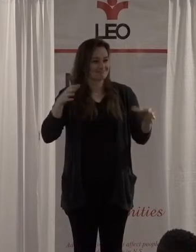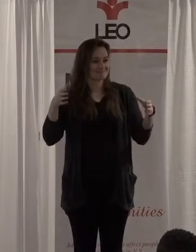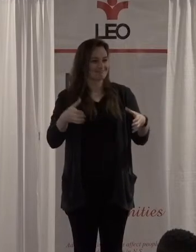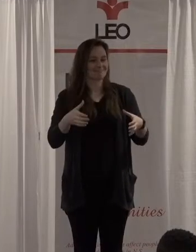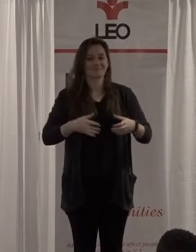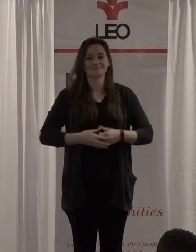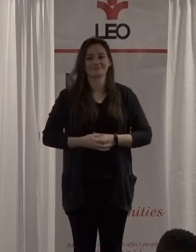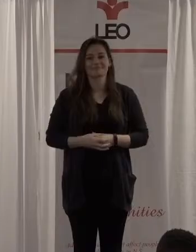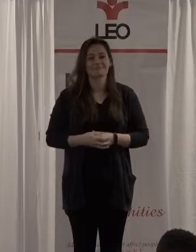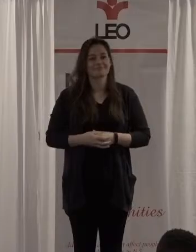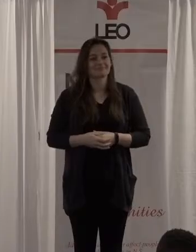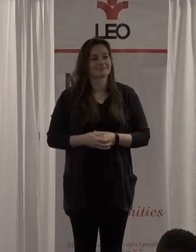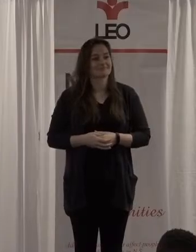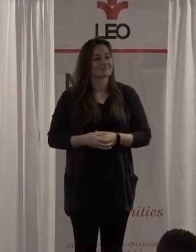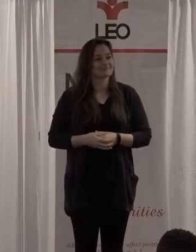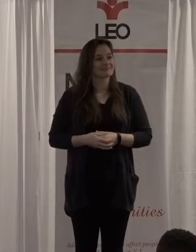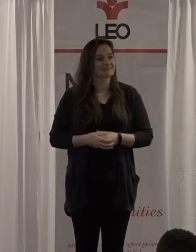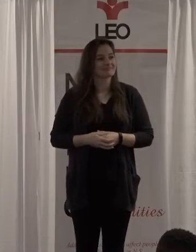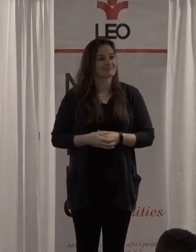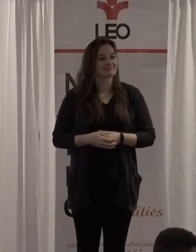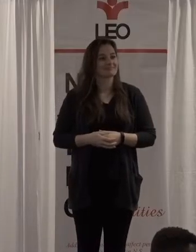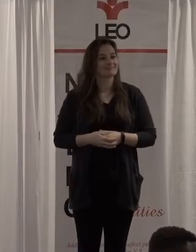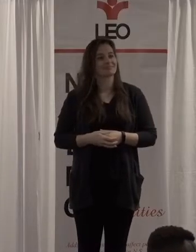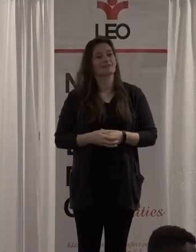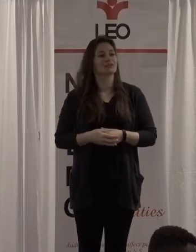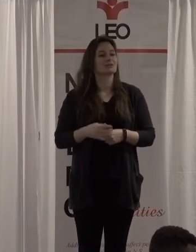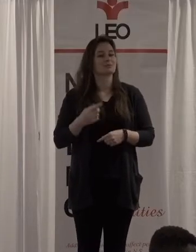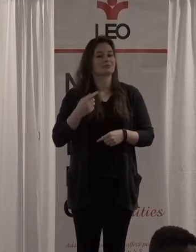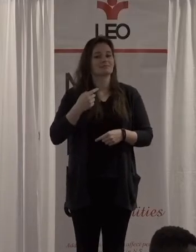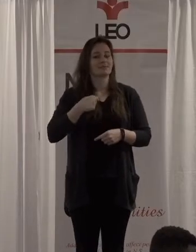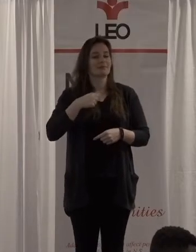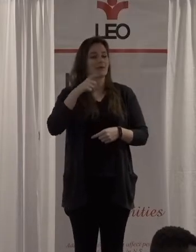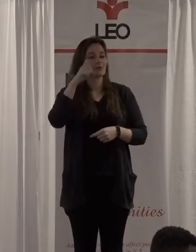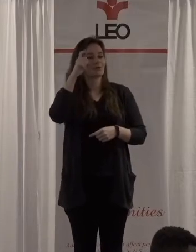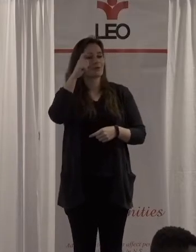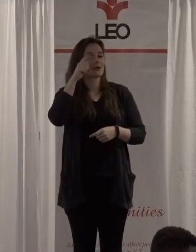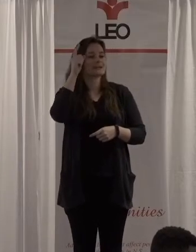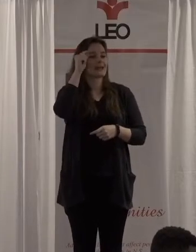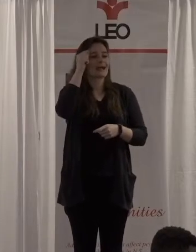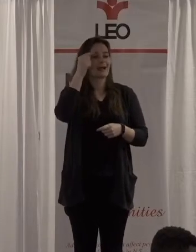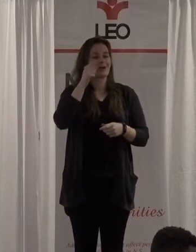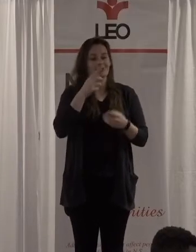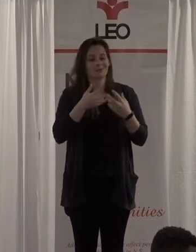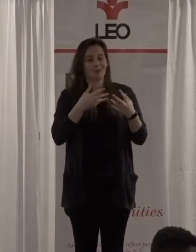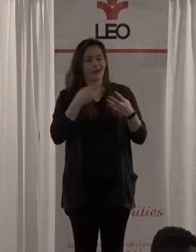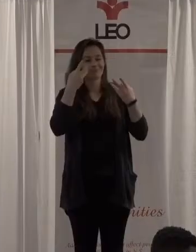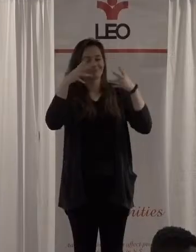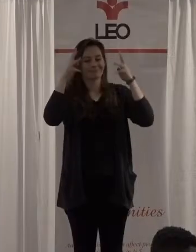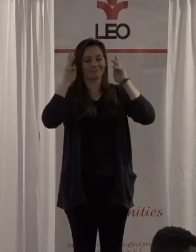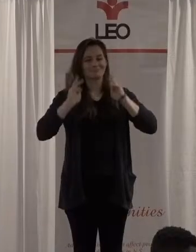I’M GOING TO SAY IT'S NOT THE SILVER STREAKS OF WISDOM RUNNING THROUGH MY HAIR THAT REVEALS HOW OLD I AM.